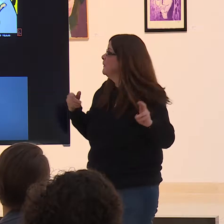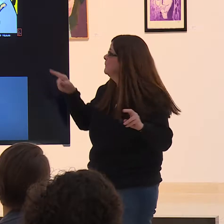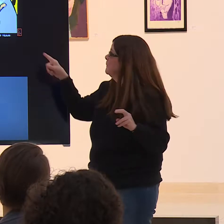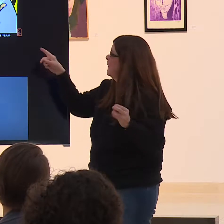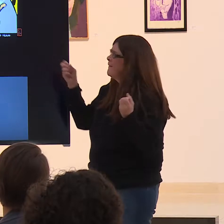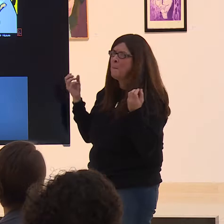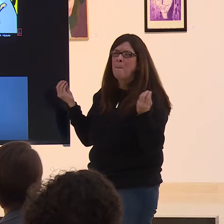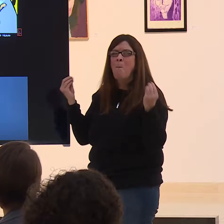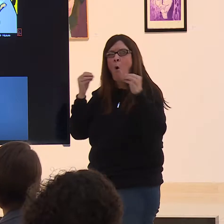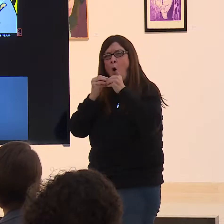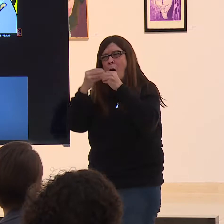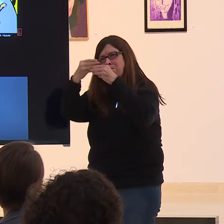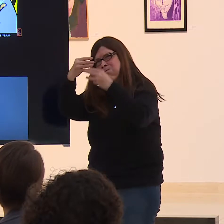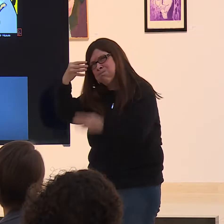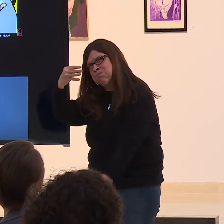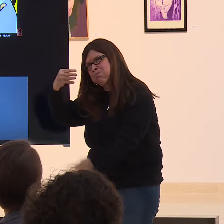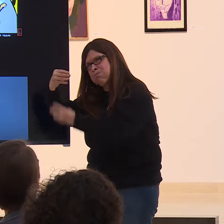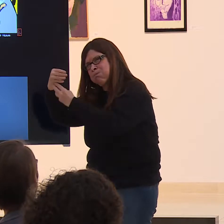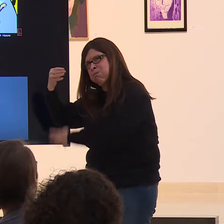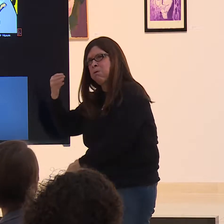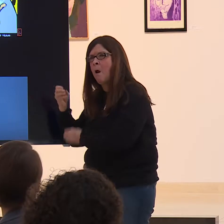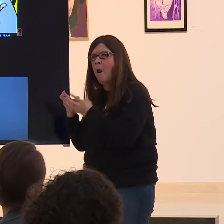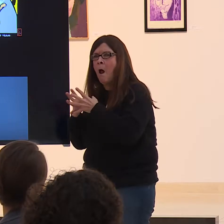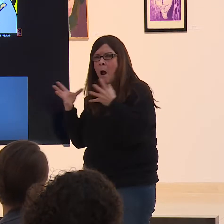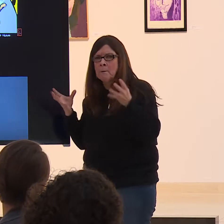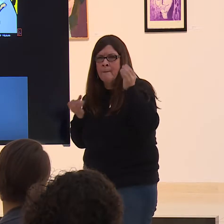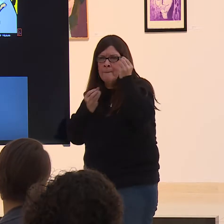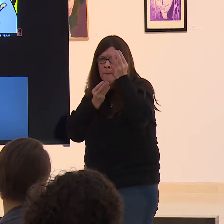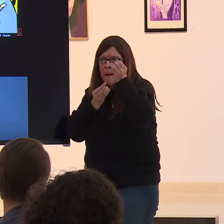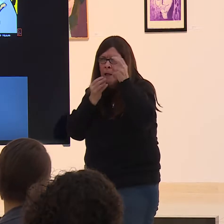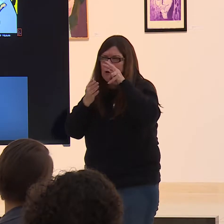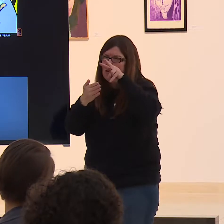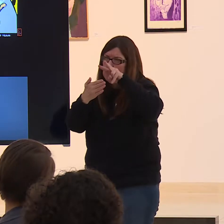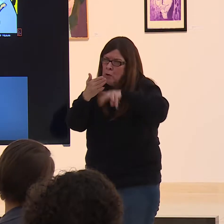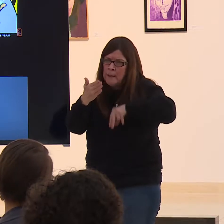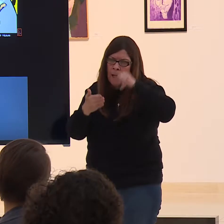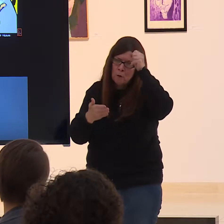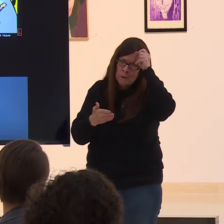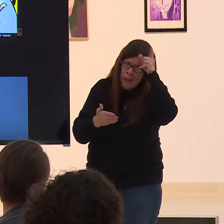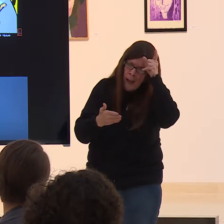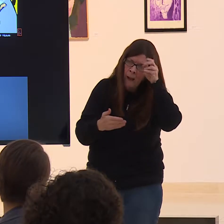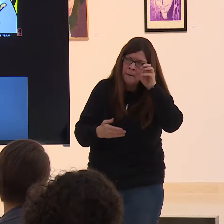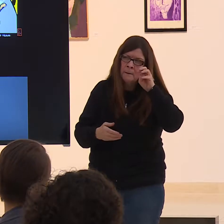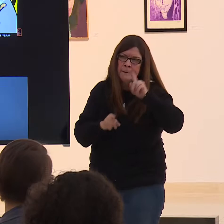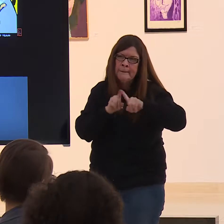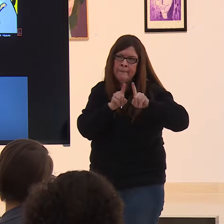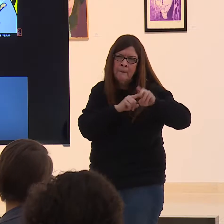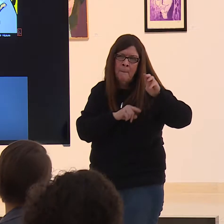We also have information about a curriculum that we've developed. It's really the place to go to if you want to know